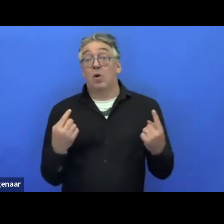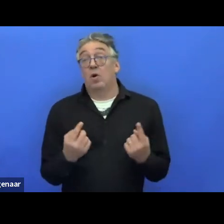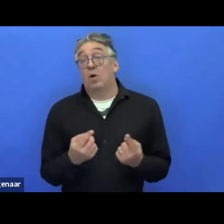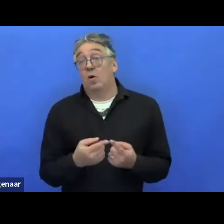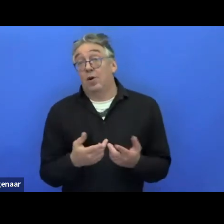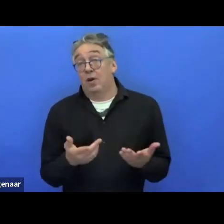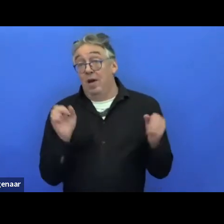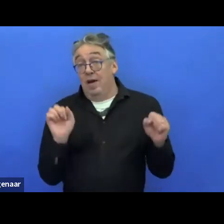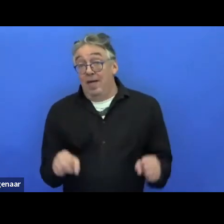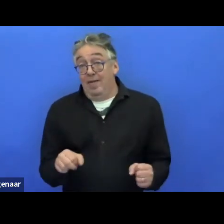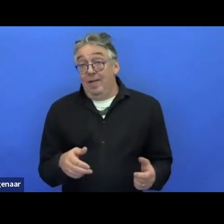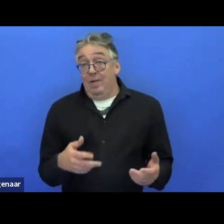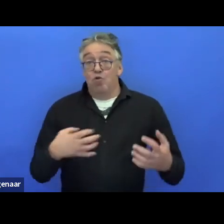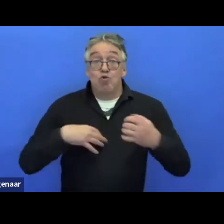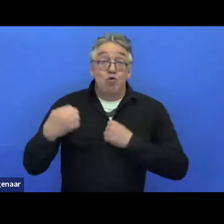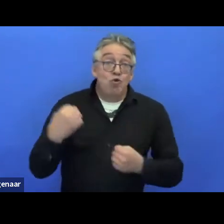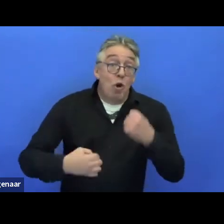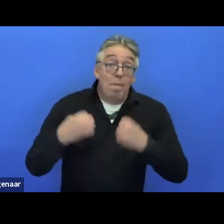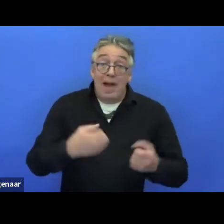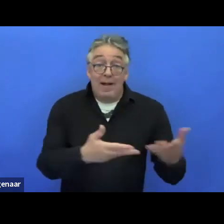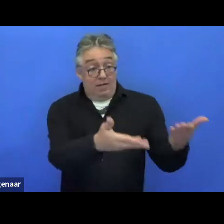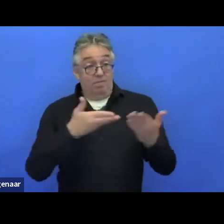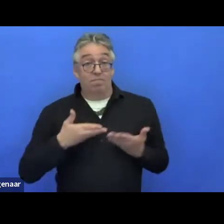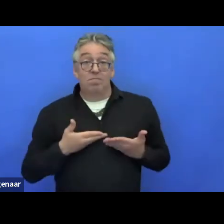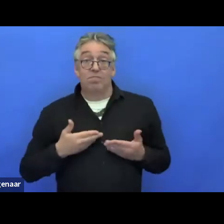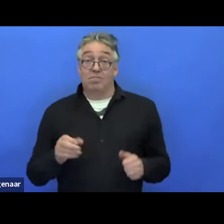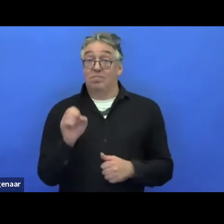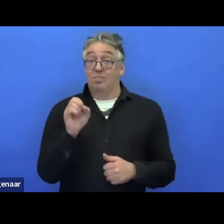but also, I mean from citizens, like me and you.